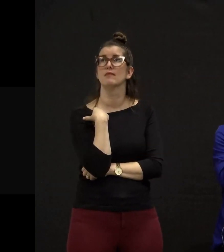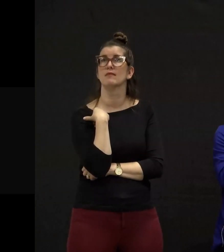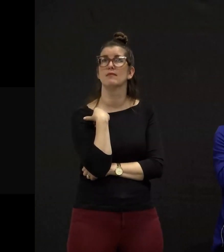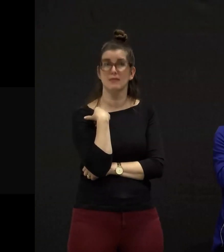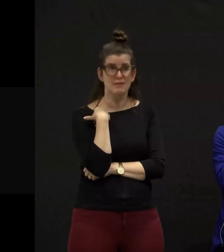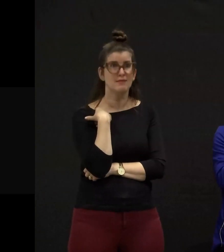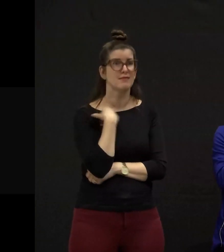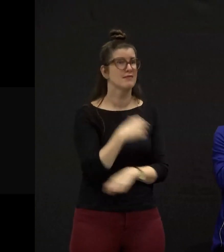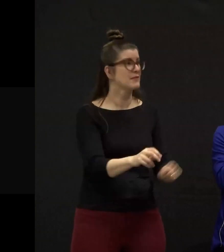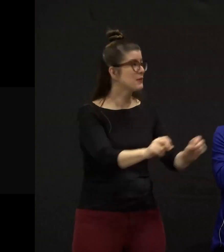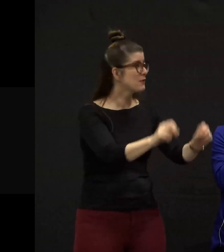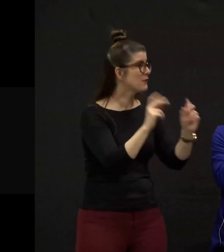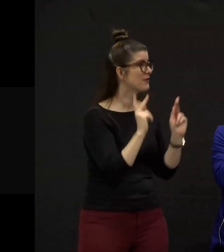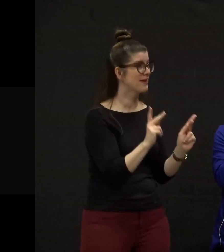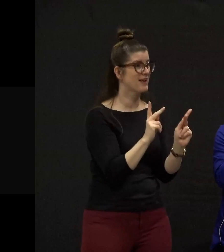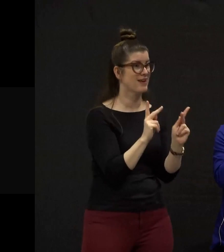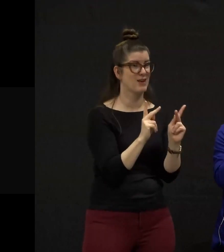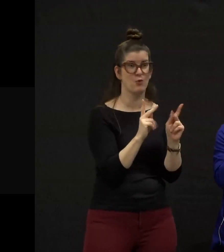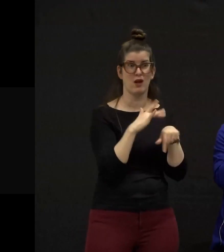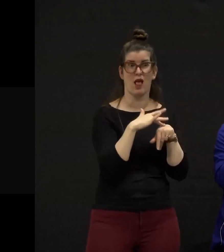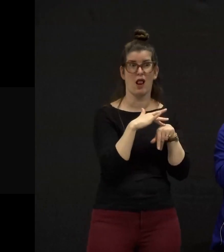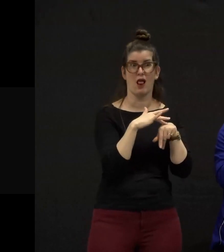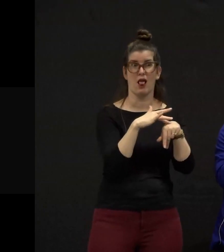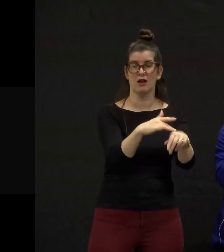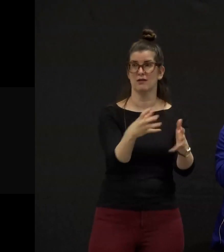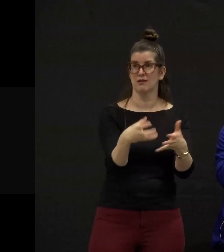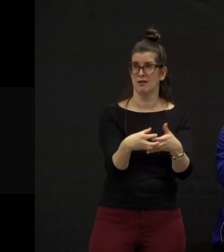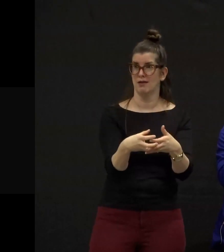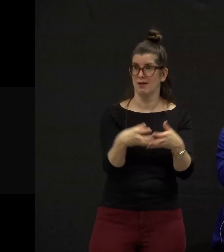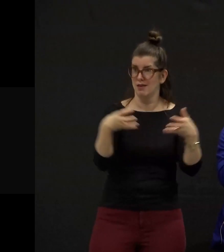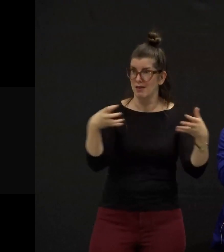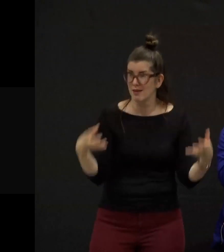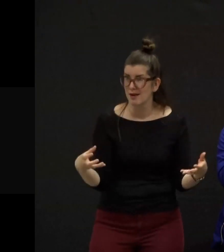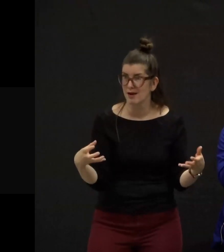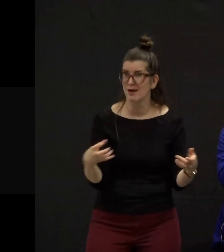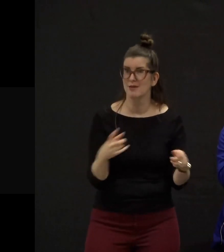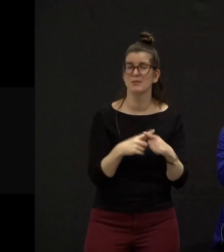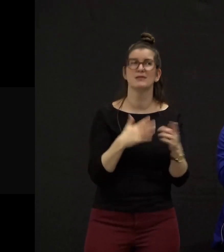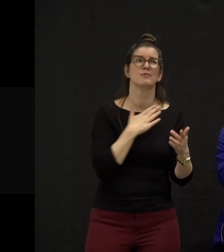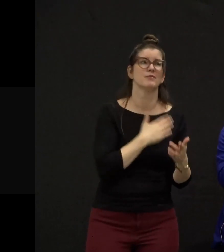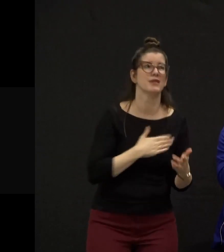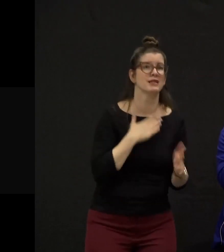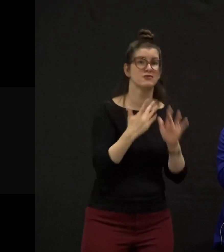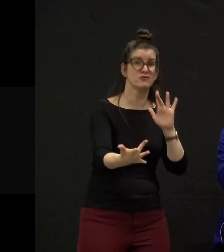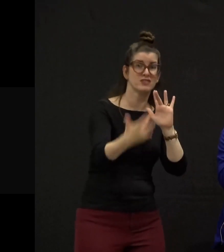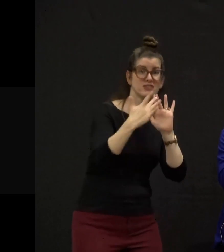Okay, we covered a lot, but we welcome you to reach out or share your thoughts and ideas